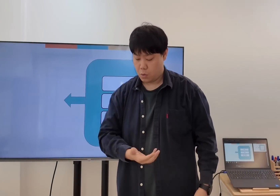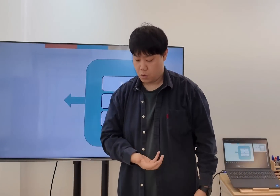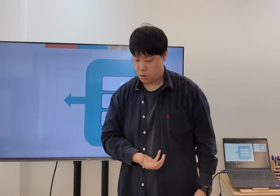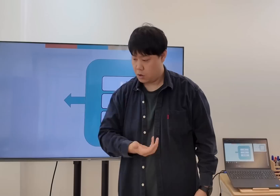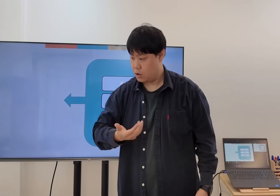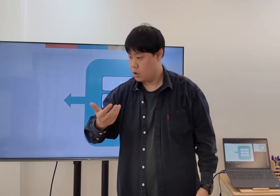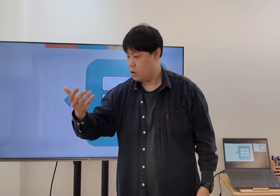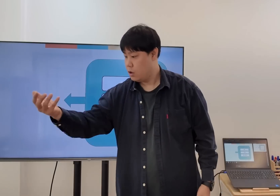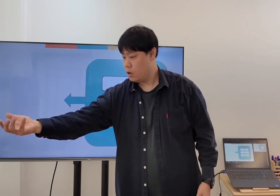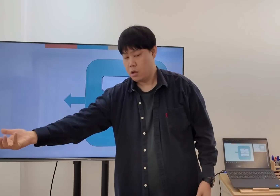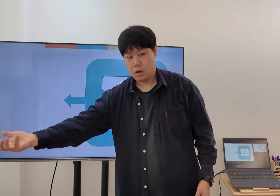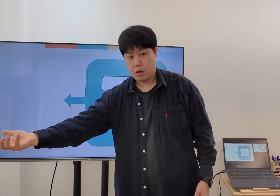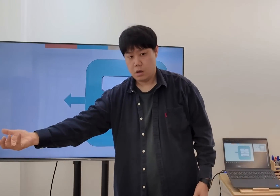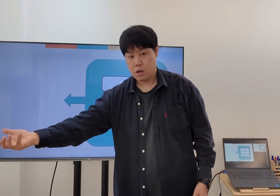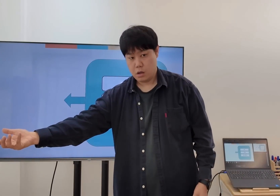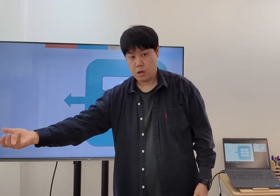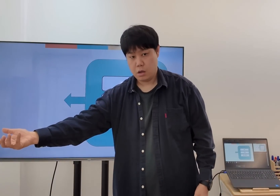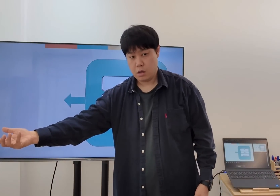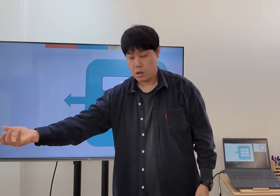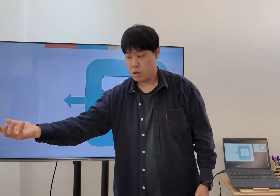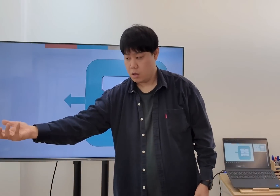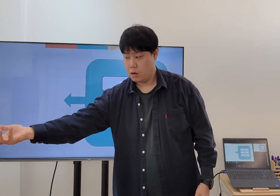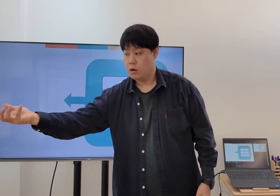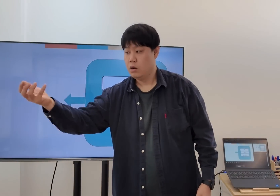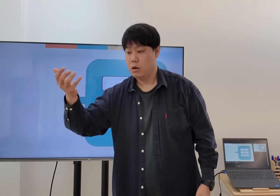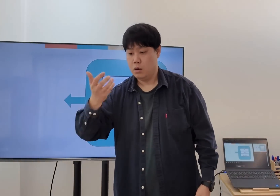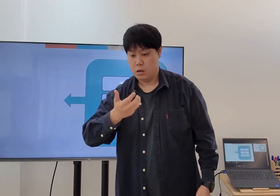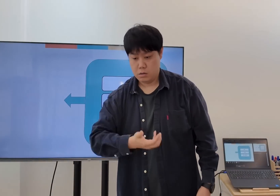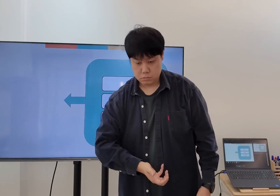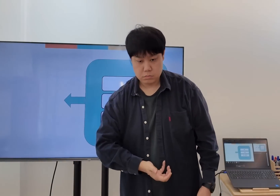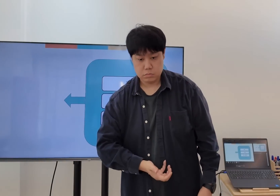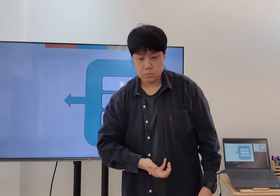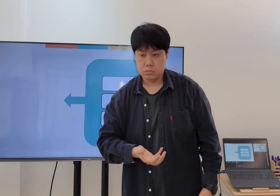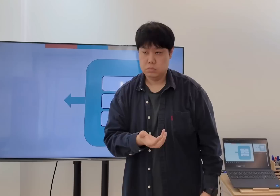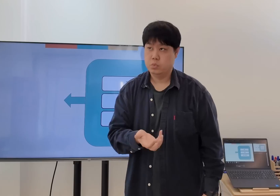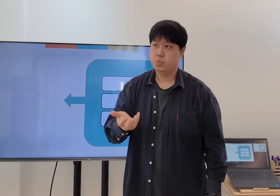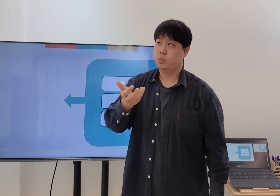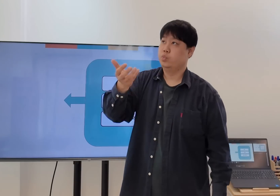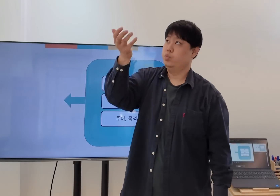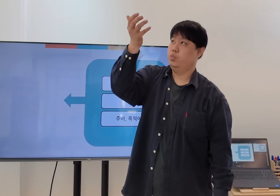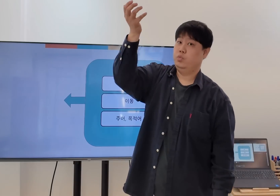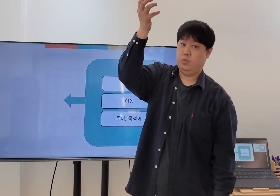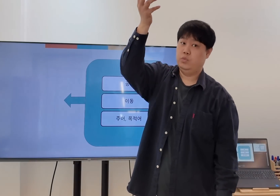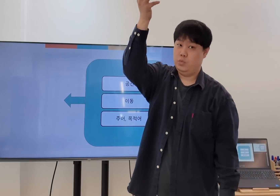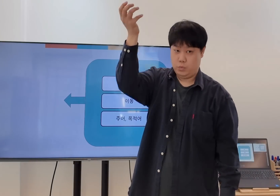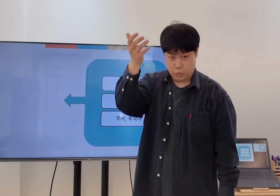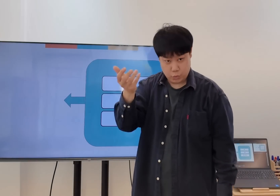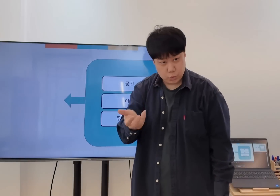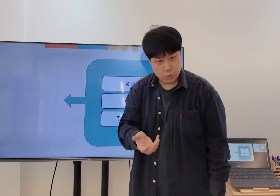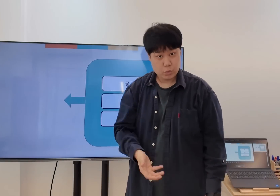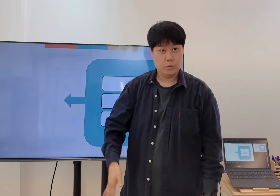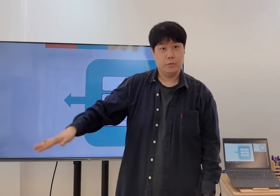From here to there. From there to here. From bottom to top, top to bottom.